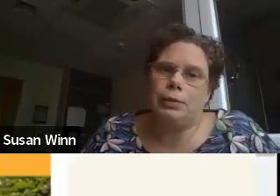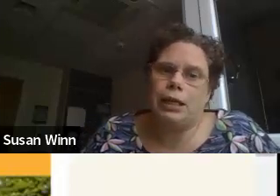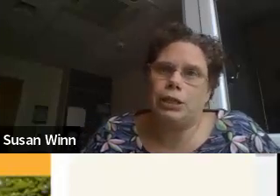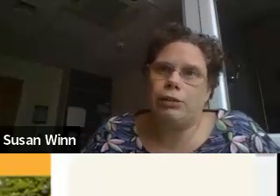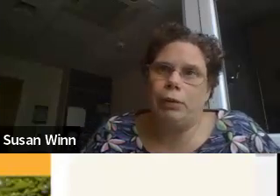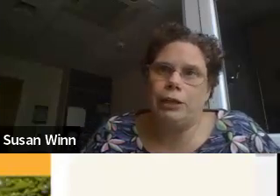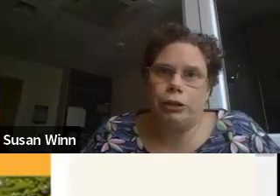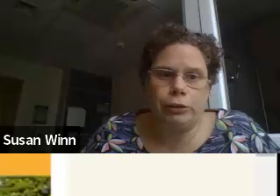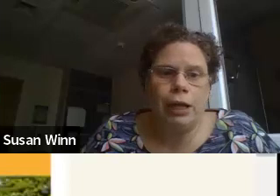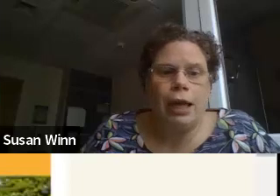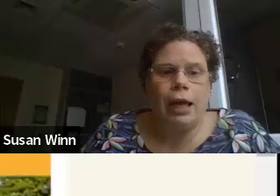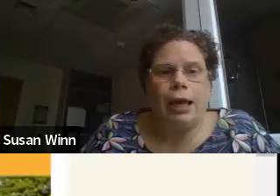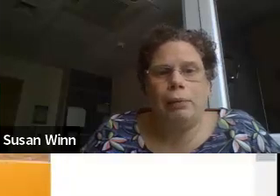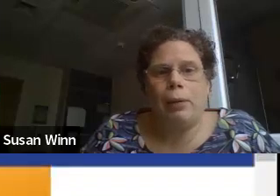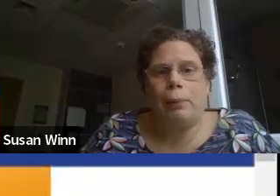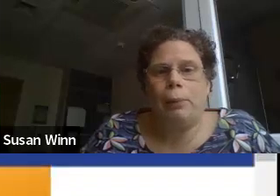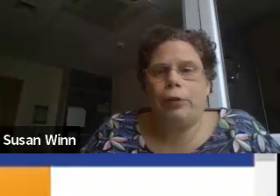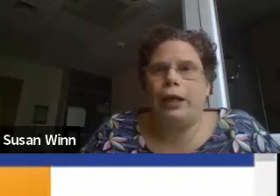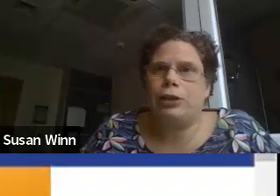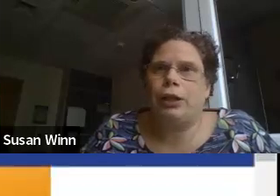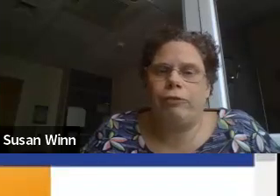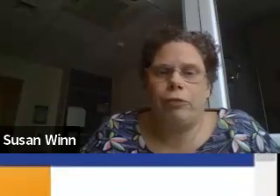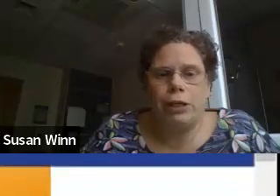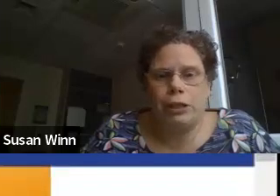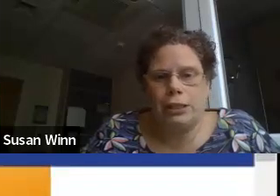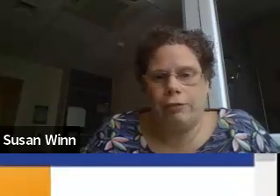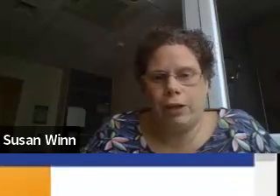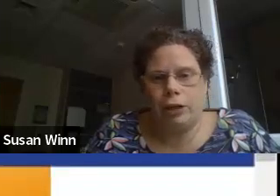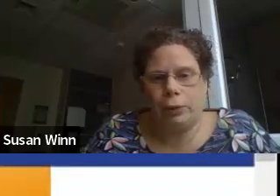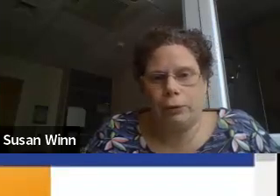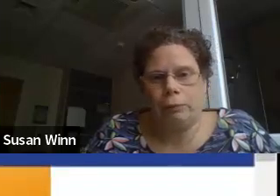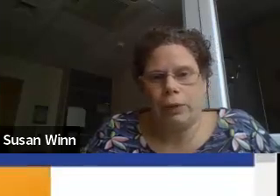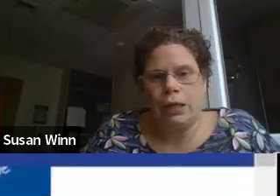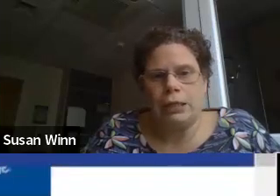sections have been done, but the actual information is invaluable.